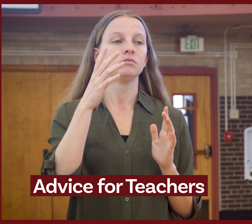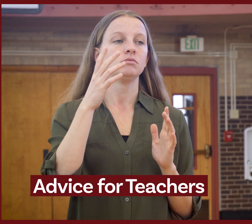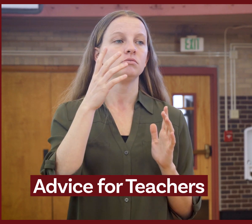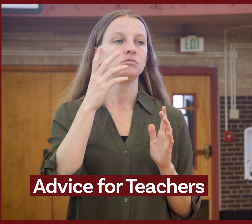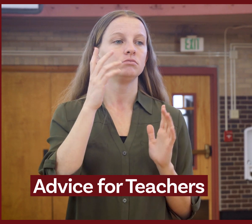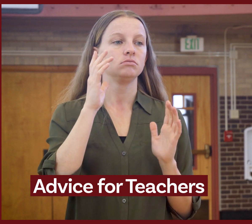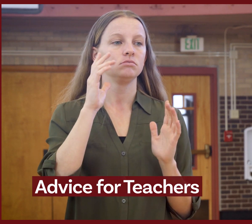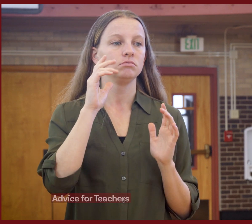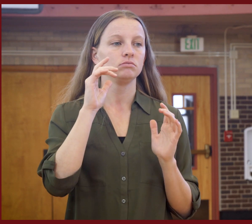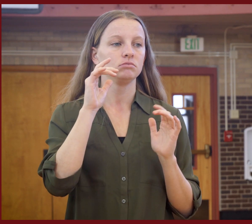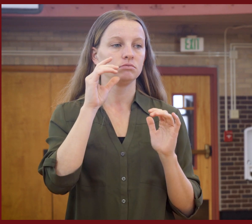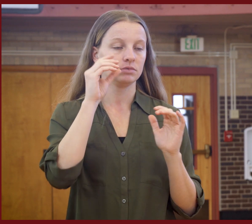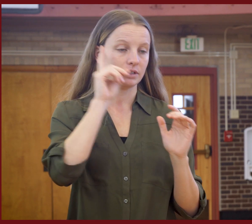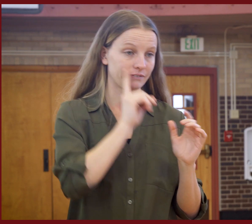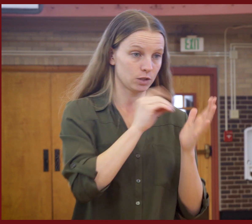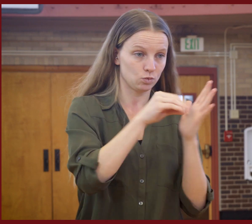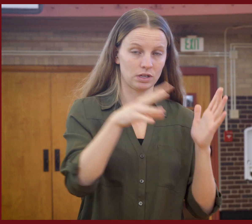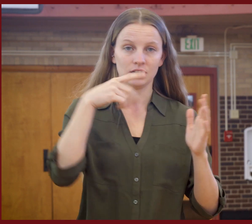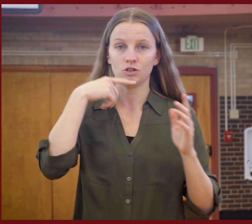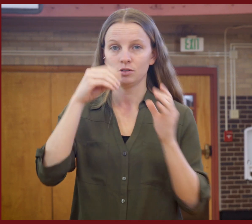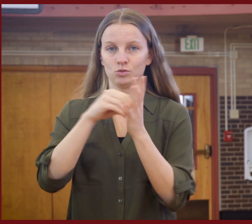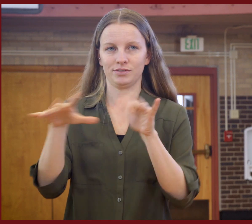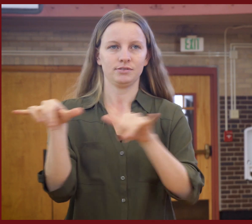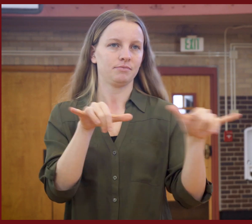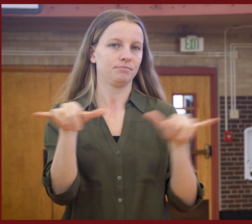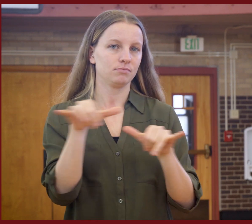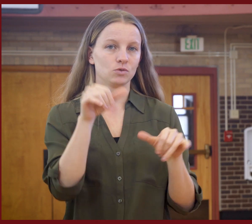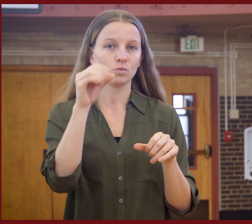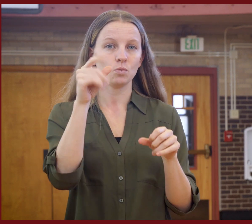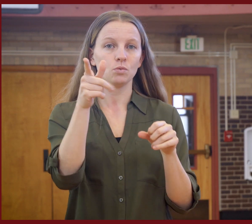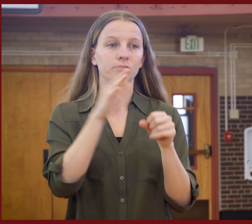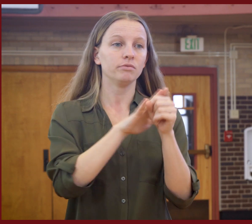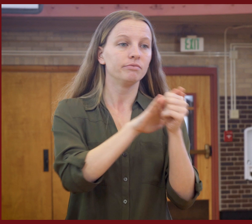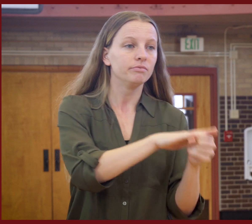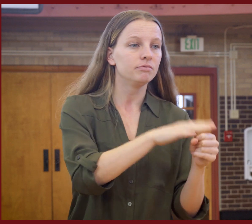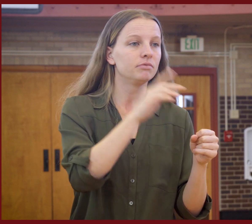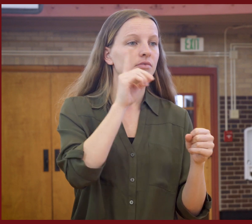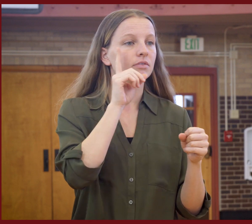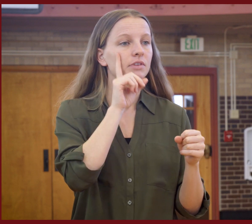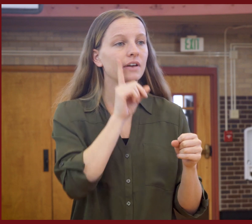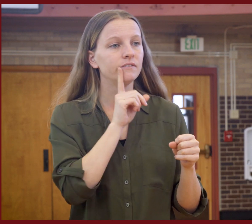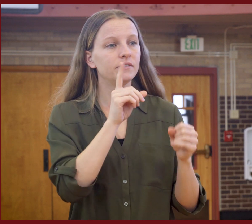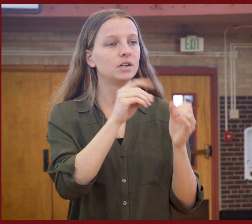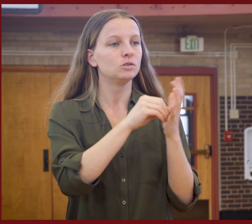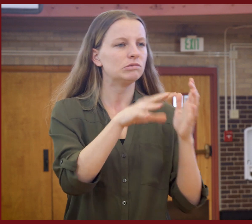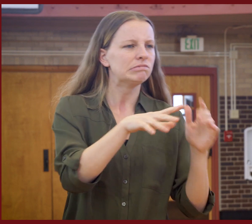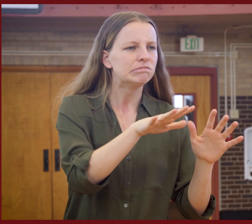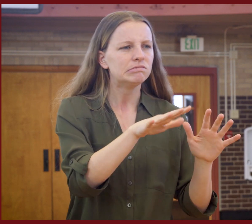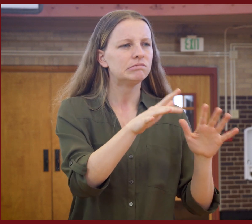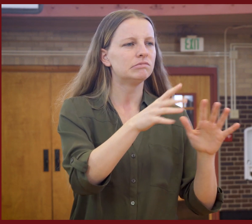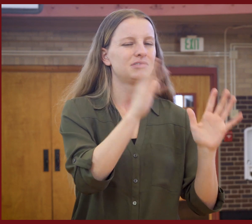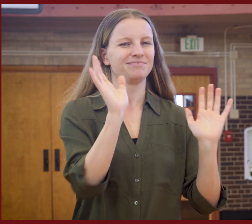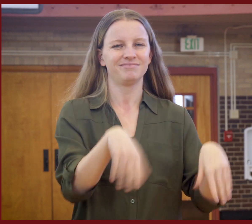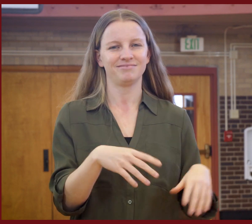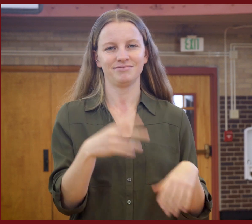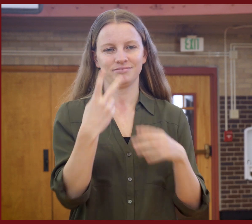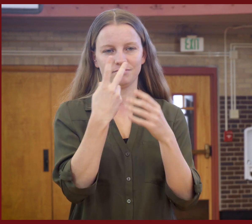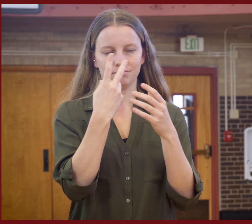who are deaf, they're equal to hearing students. Do not hold back the student who is deaf.